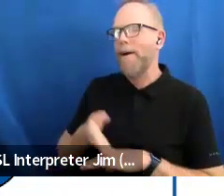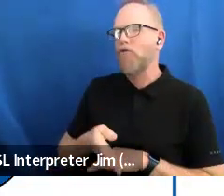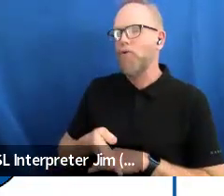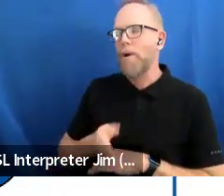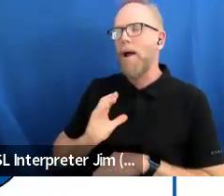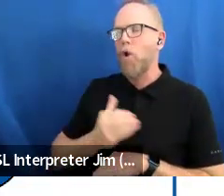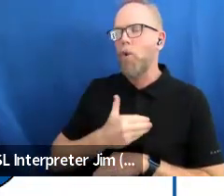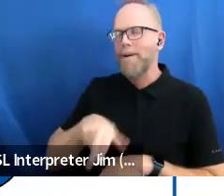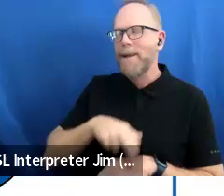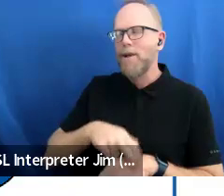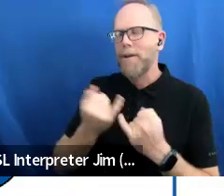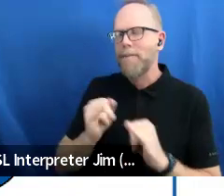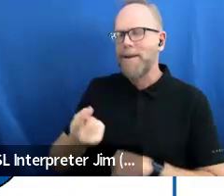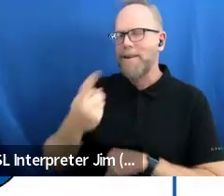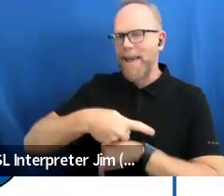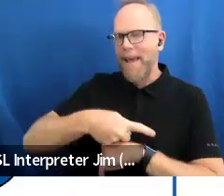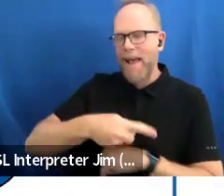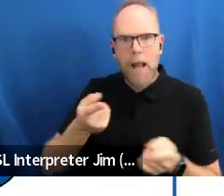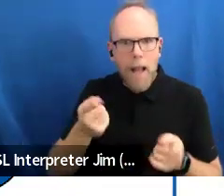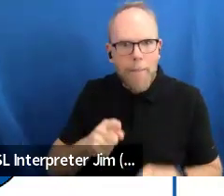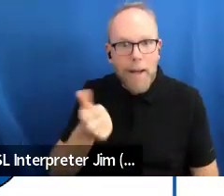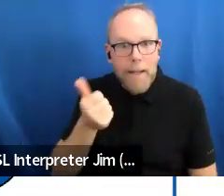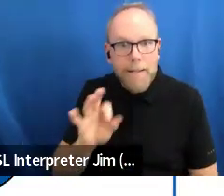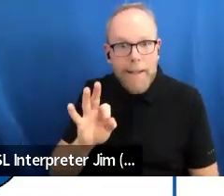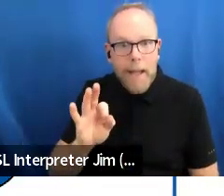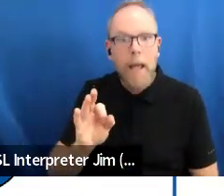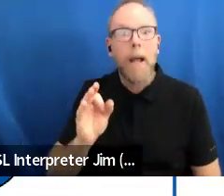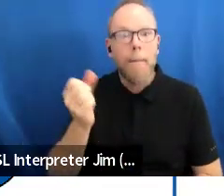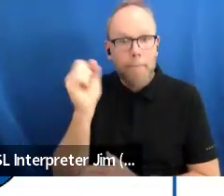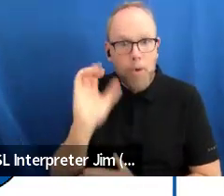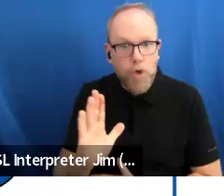And 19 protesters stopped traffic by lying down in the street in